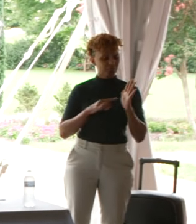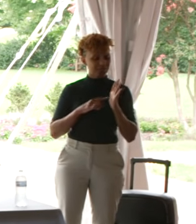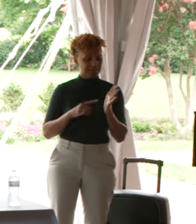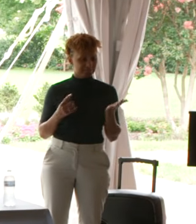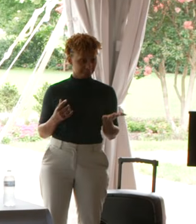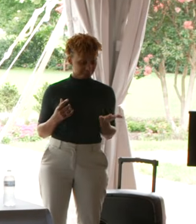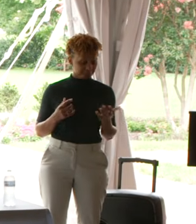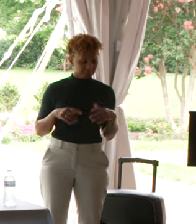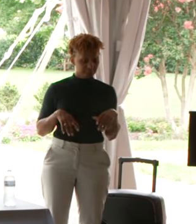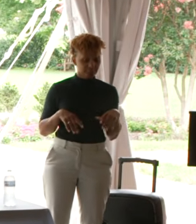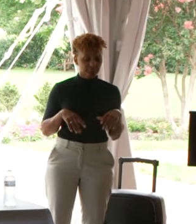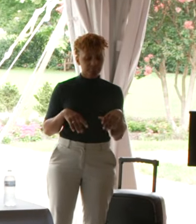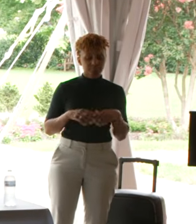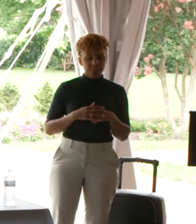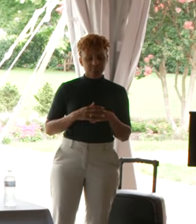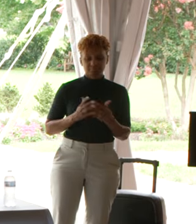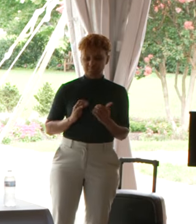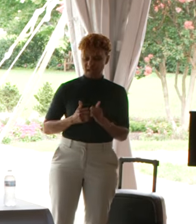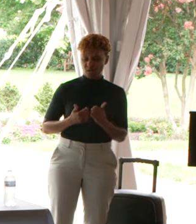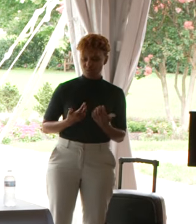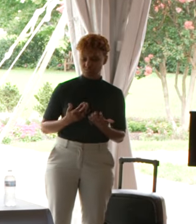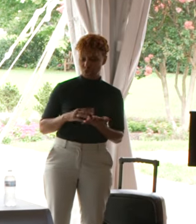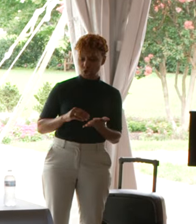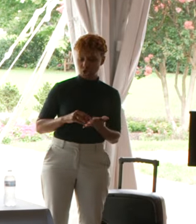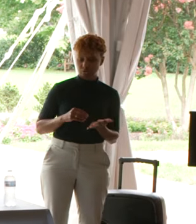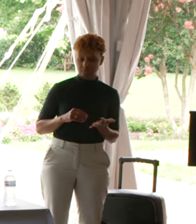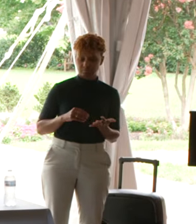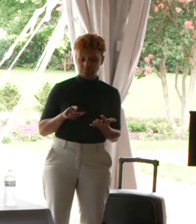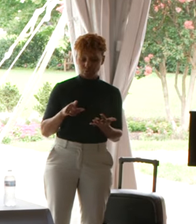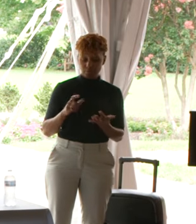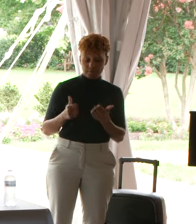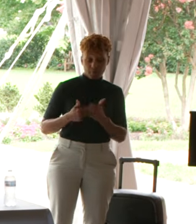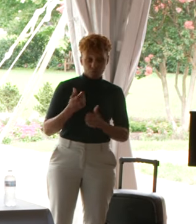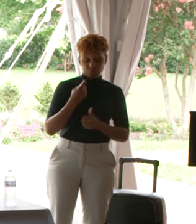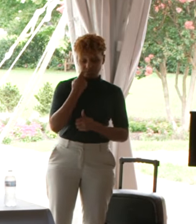did you learn about the opportunity to participate in your most recent trial, and what would you